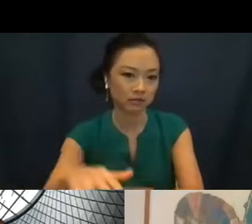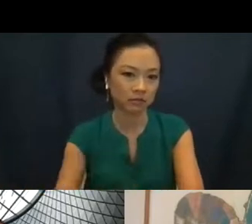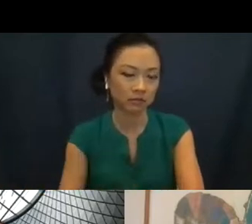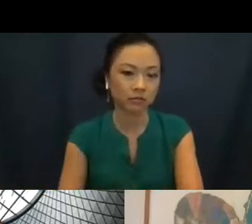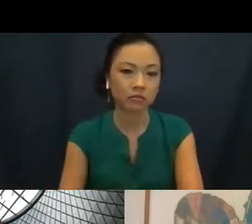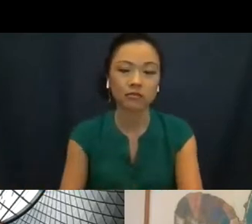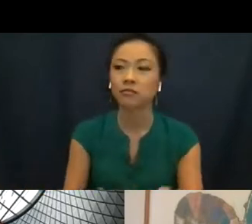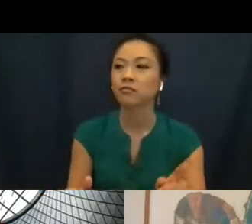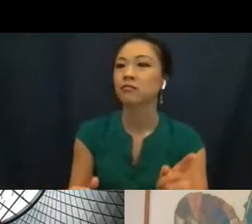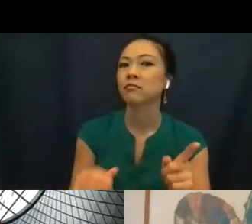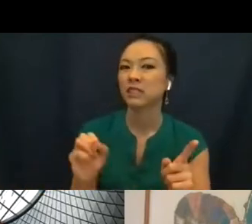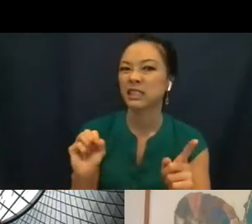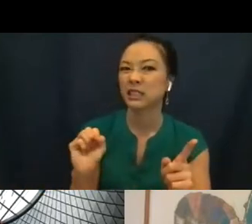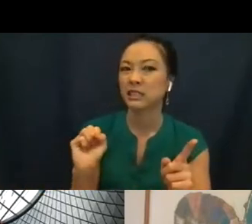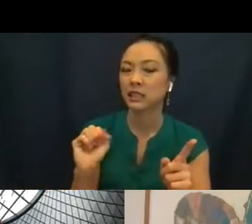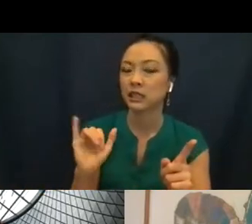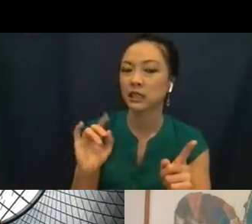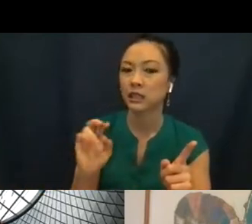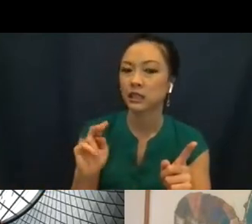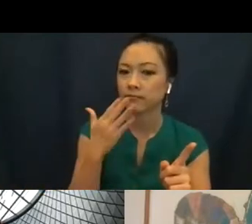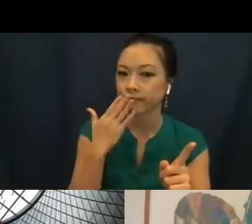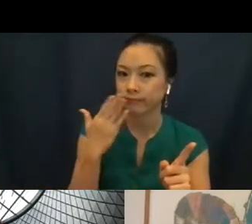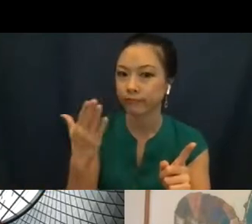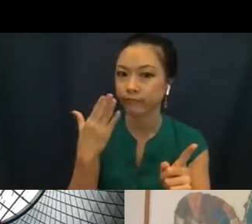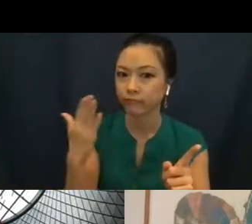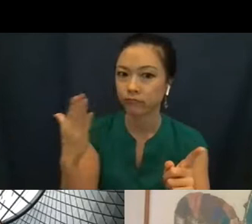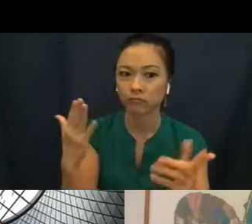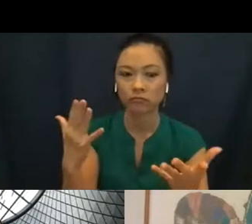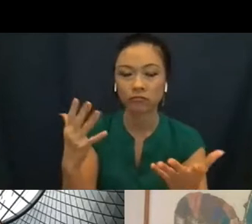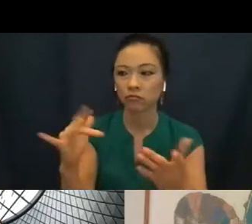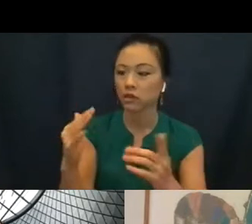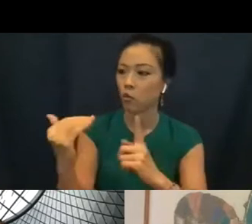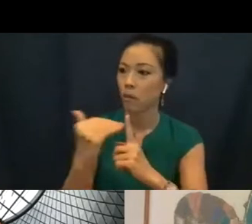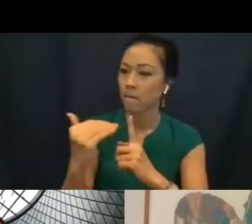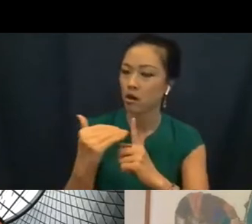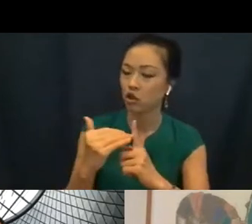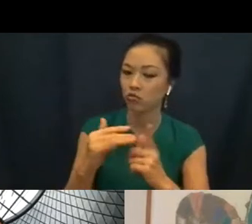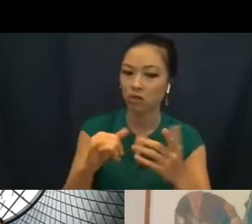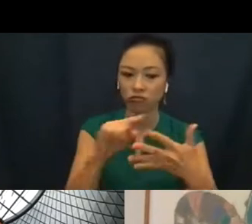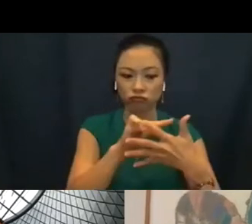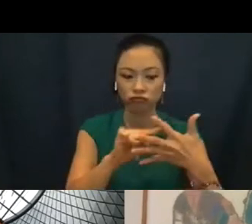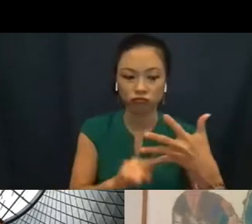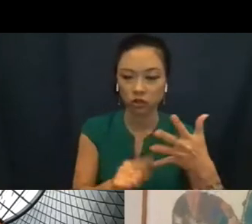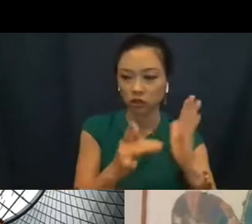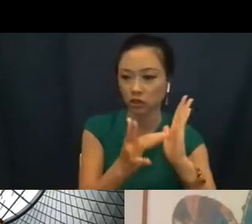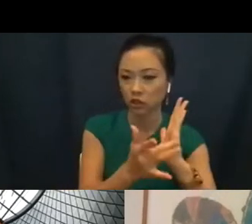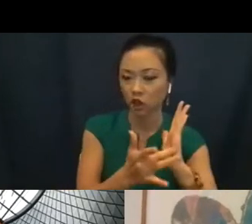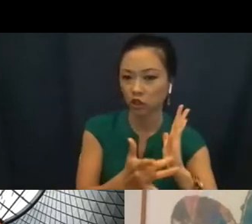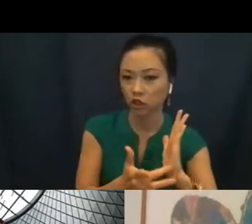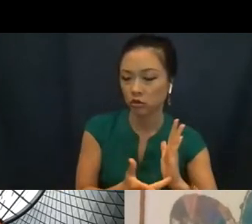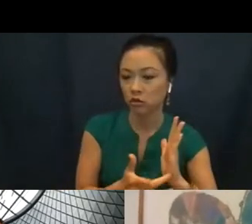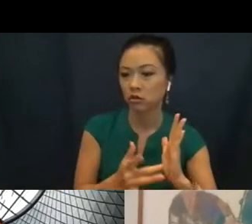of our conversation this evening, but a lot of technologies that we're alluding to is bringing about flux or